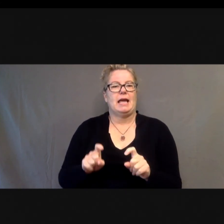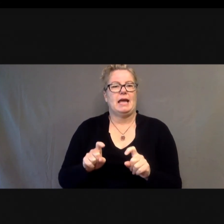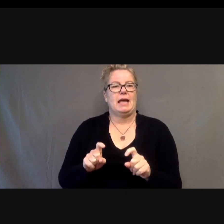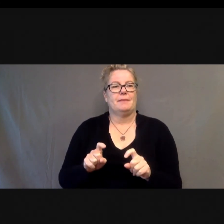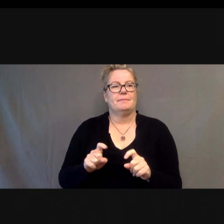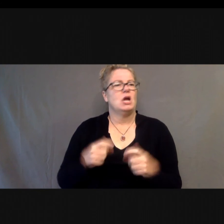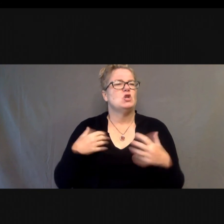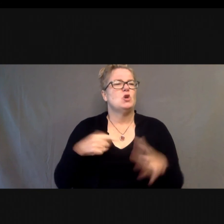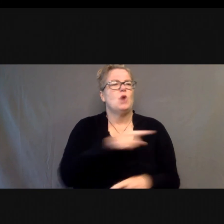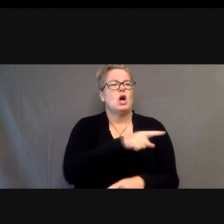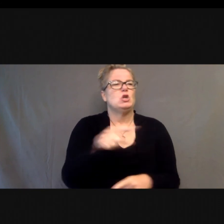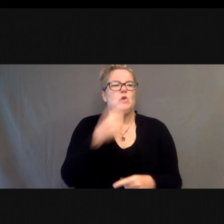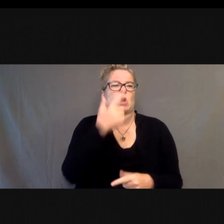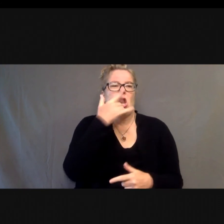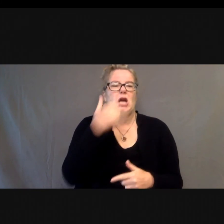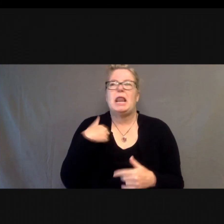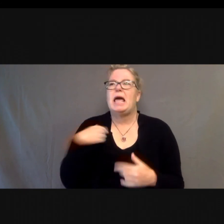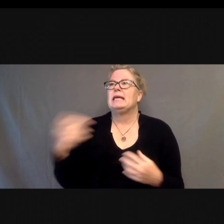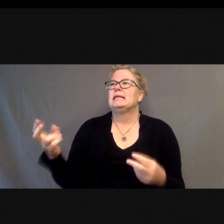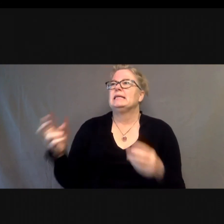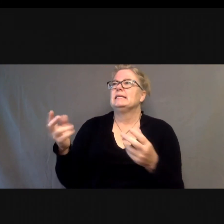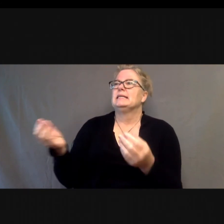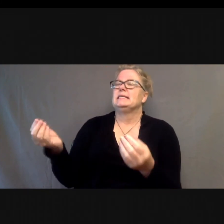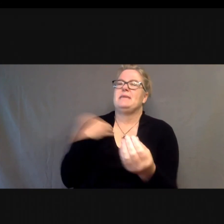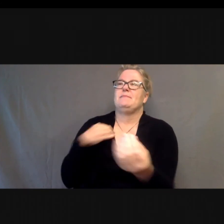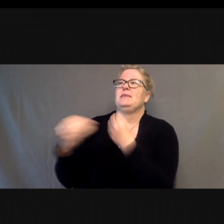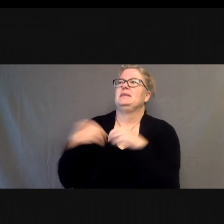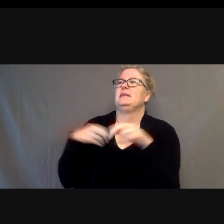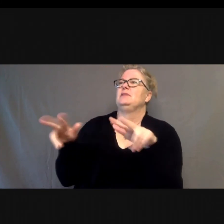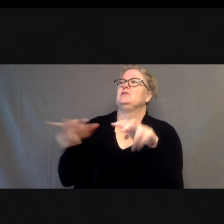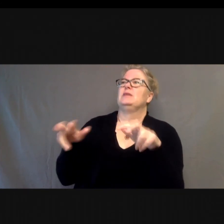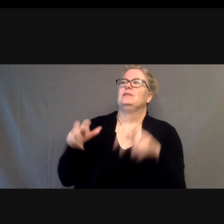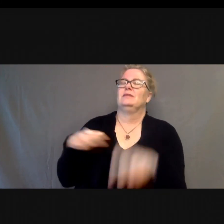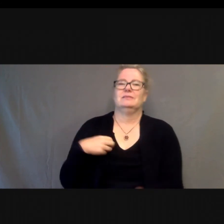and that they'll approve the accommodation, when really that's not how they work. You